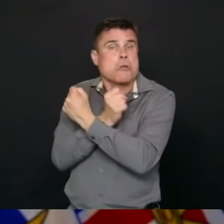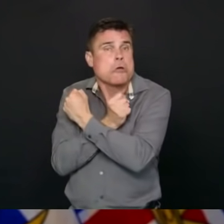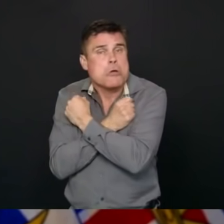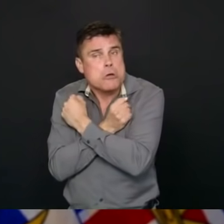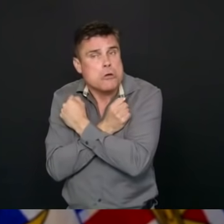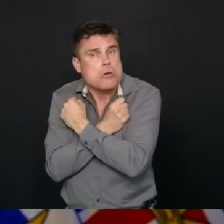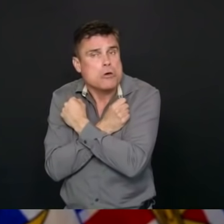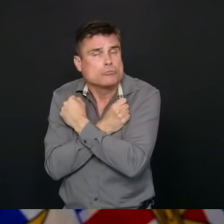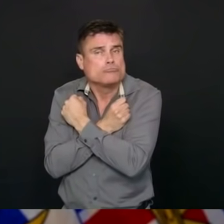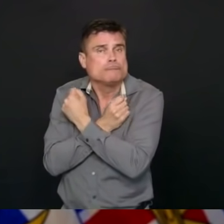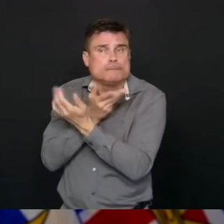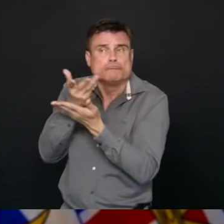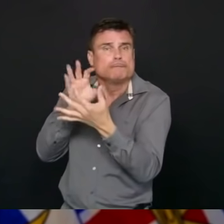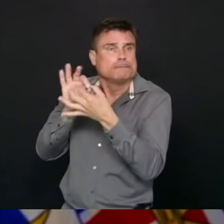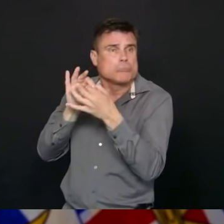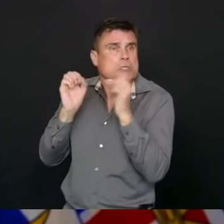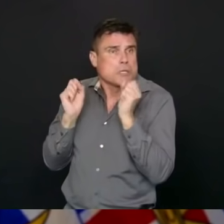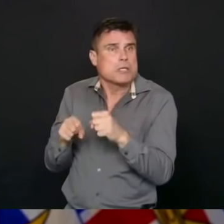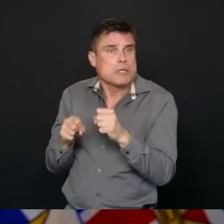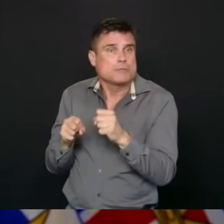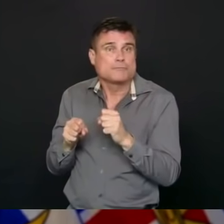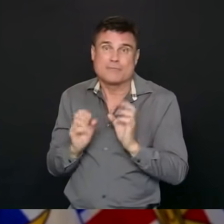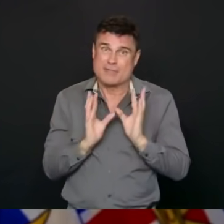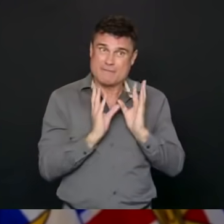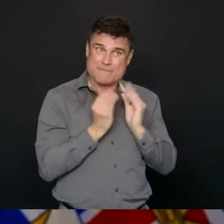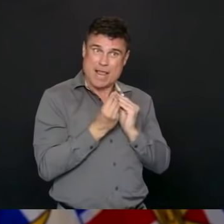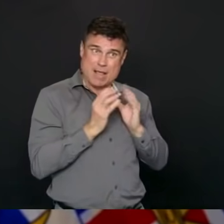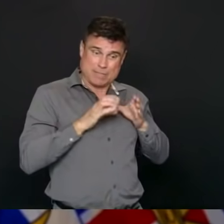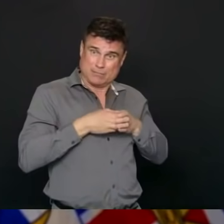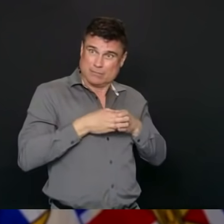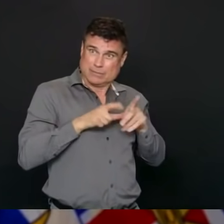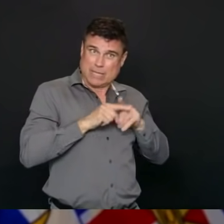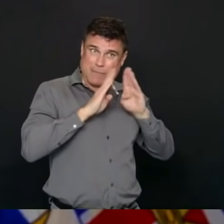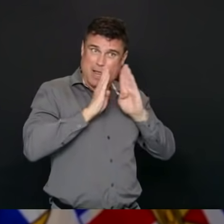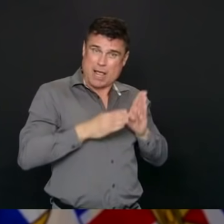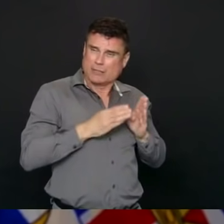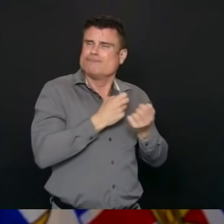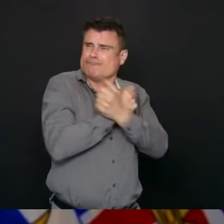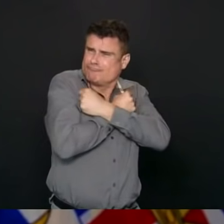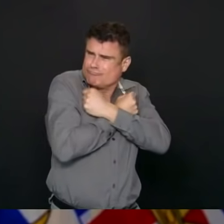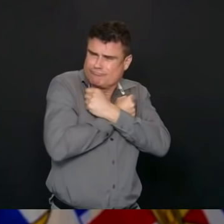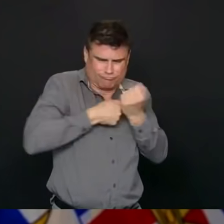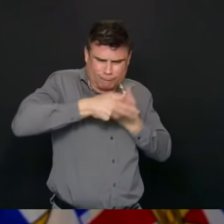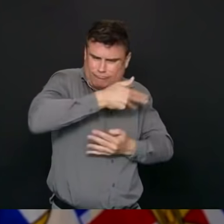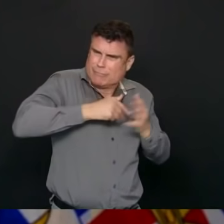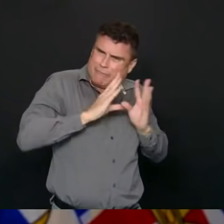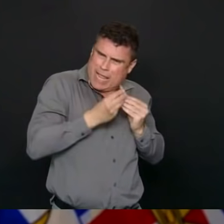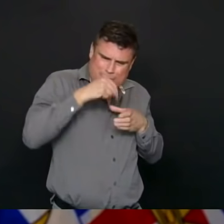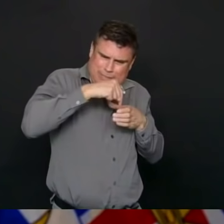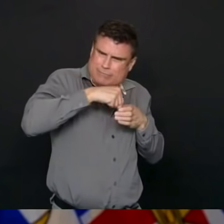hug your family and your household every day. I say this to the teenagers in my life, especially hug the teenage